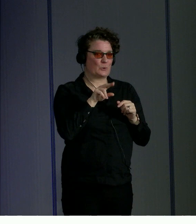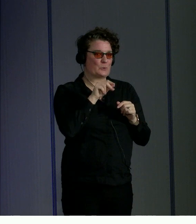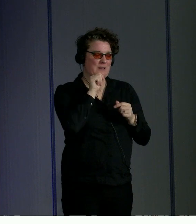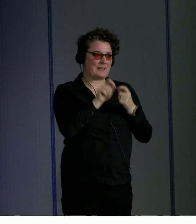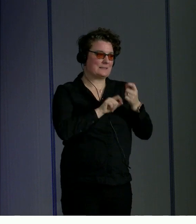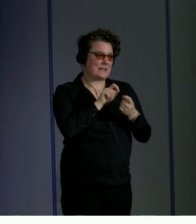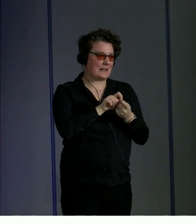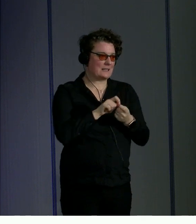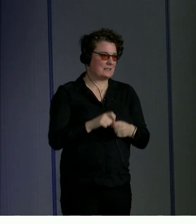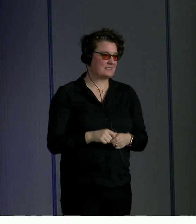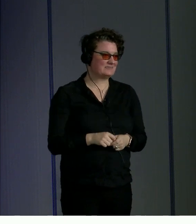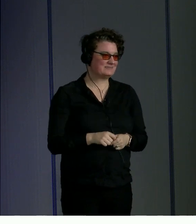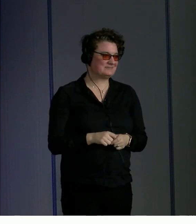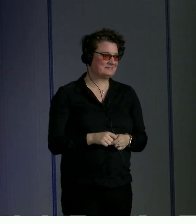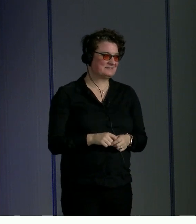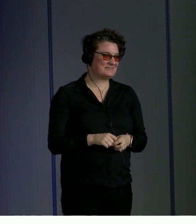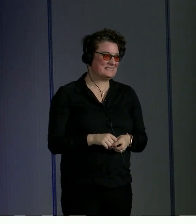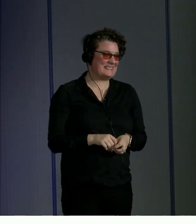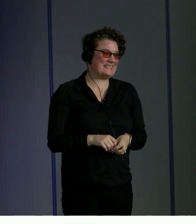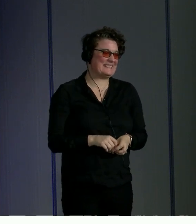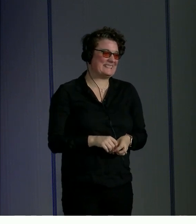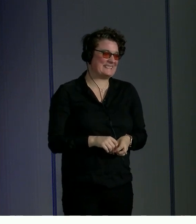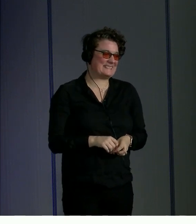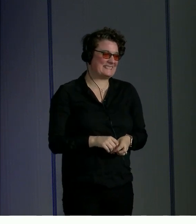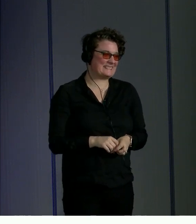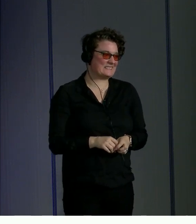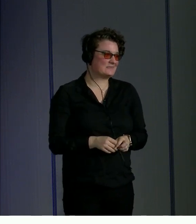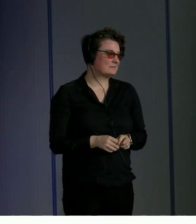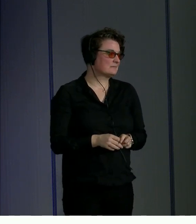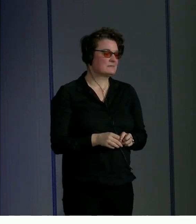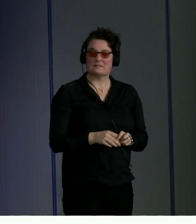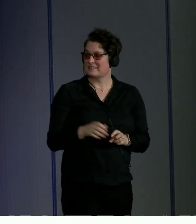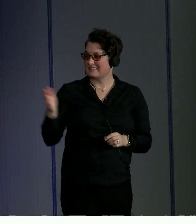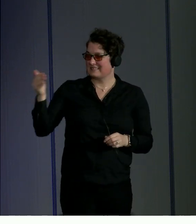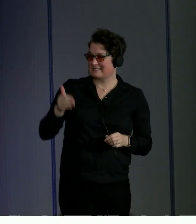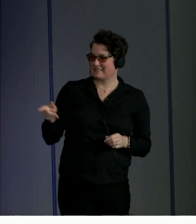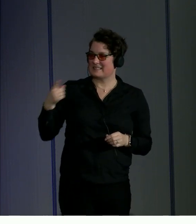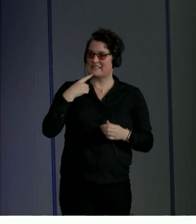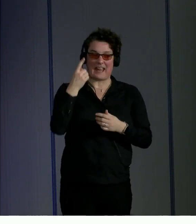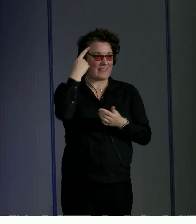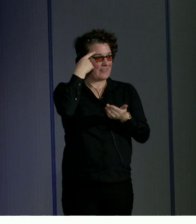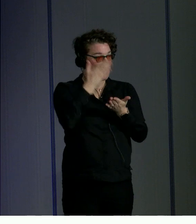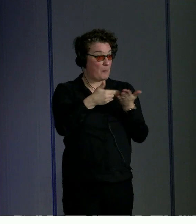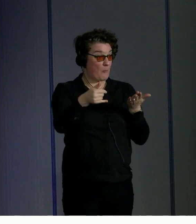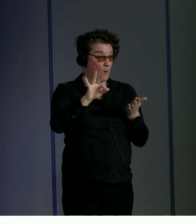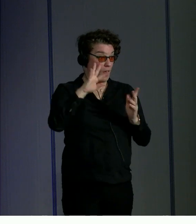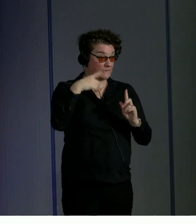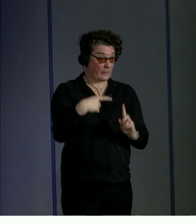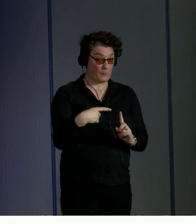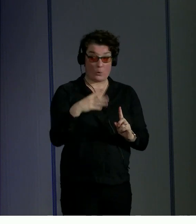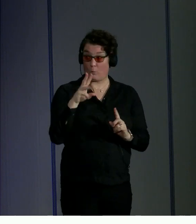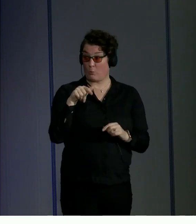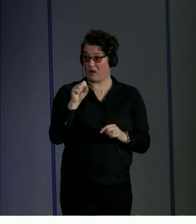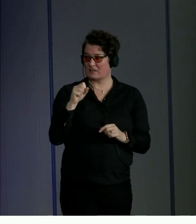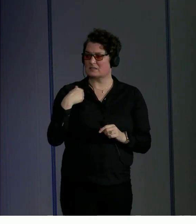I think part of that point is sort of we can list out